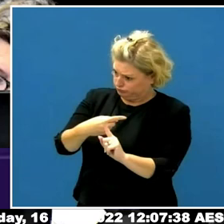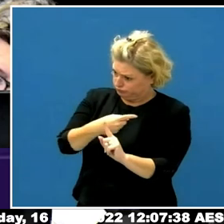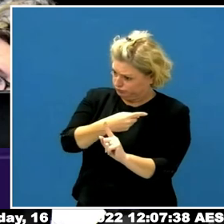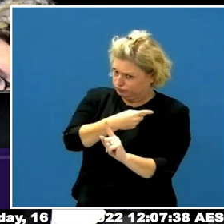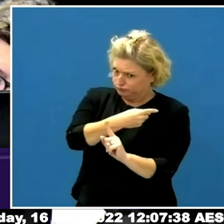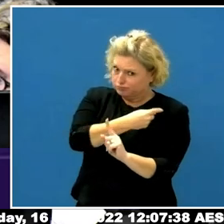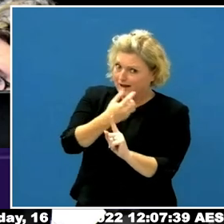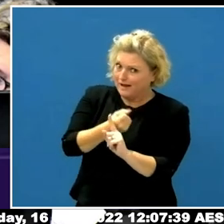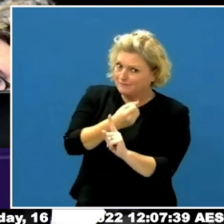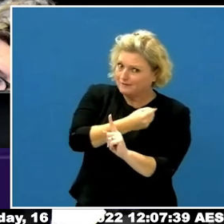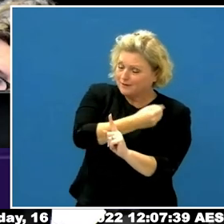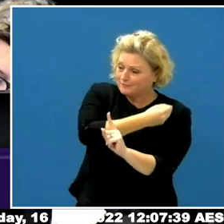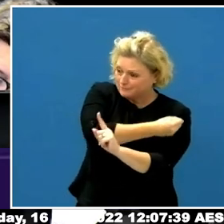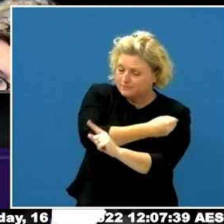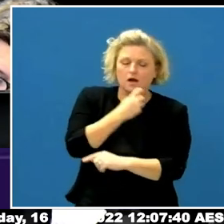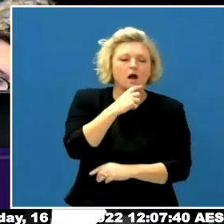The whole time he was at school. MR FOGARTY: When he was at school.